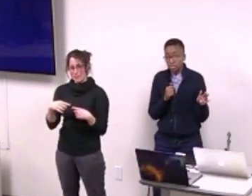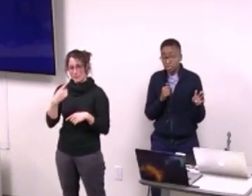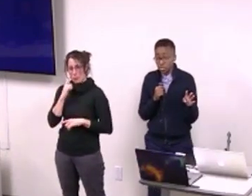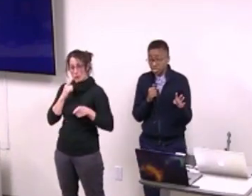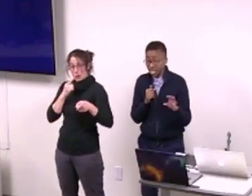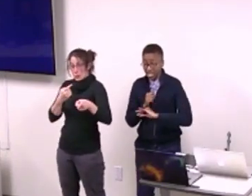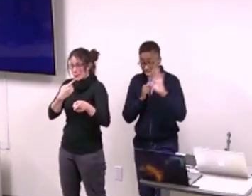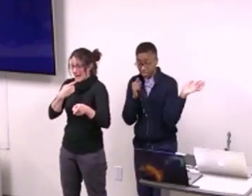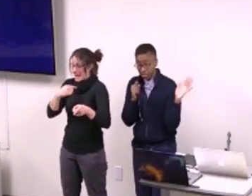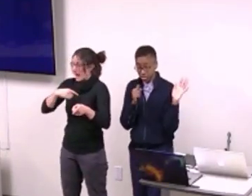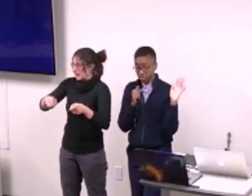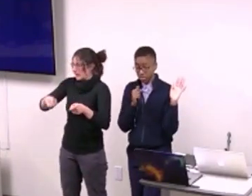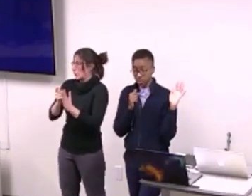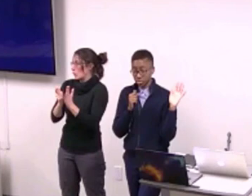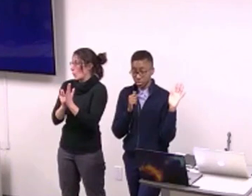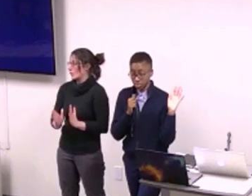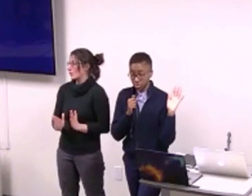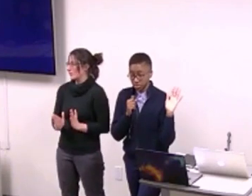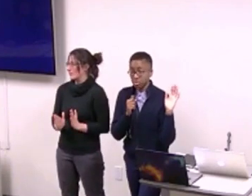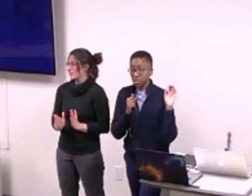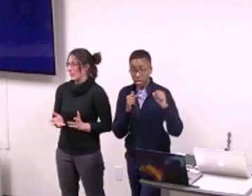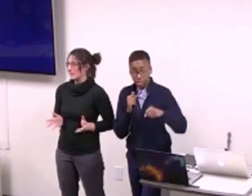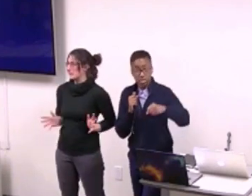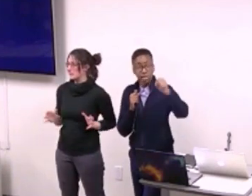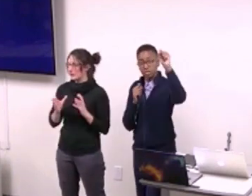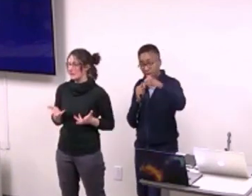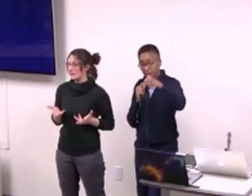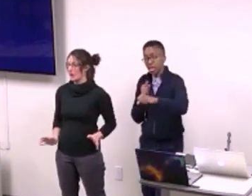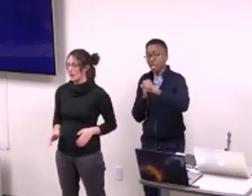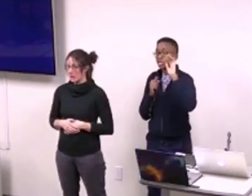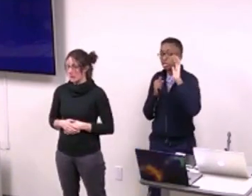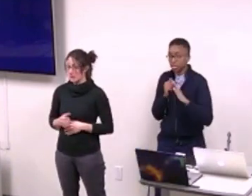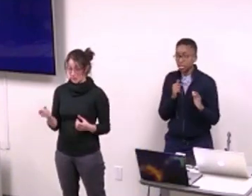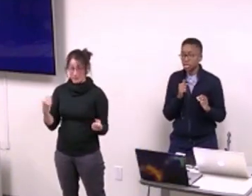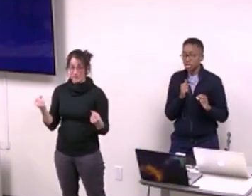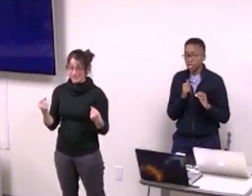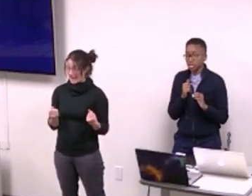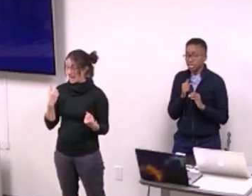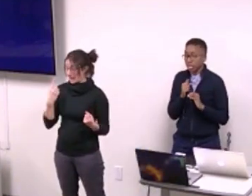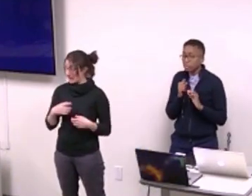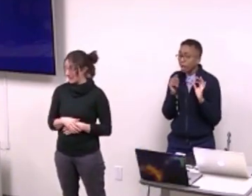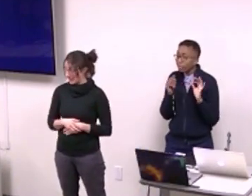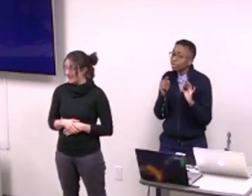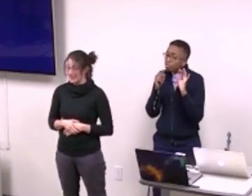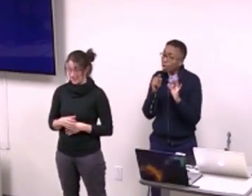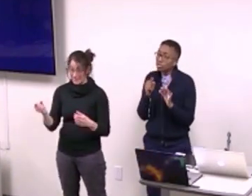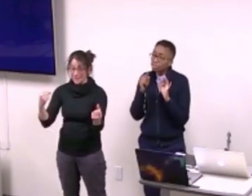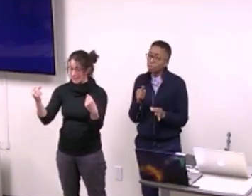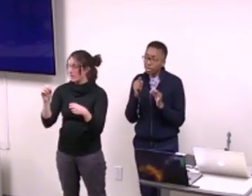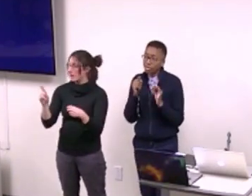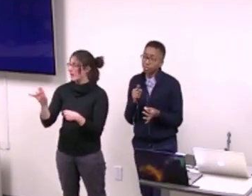Is that clear? Yes? Lots of head nods. Good. That's probably the most important information